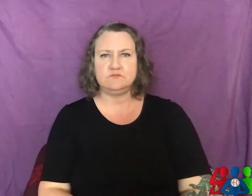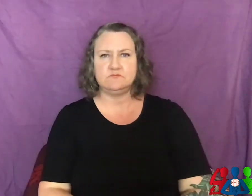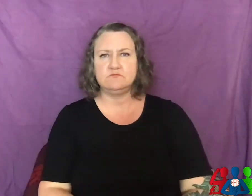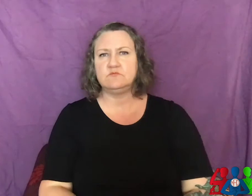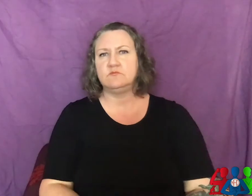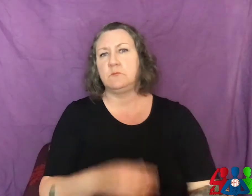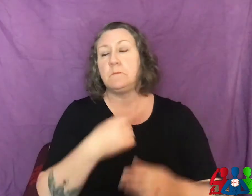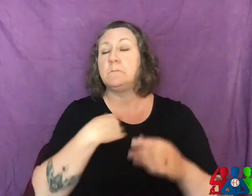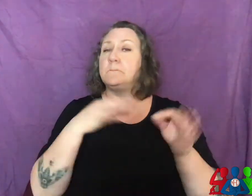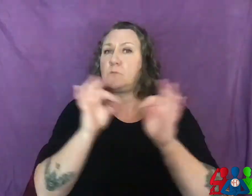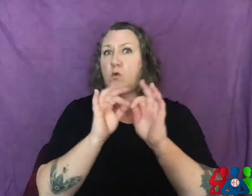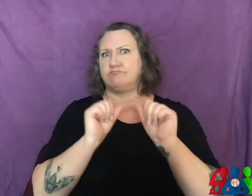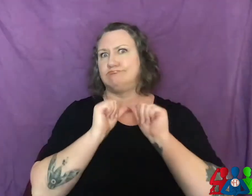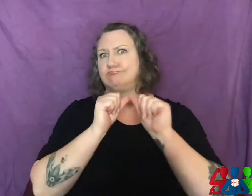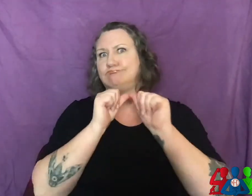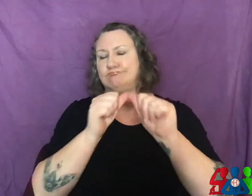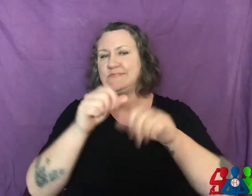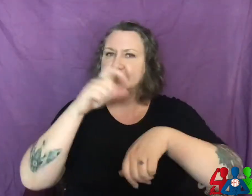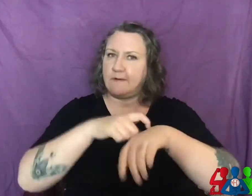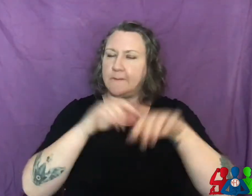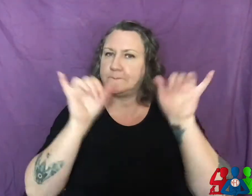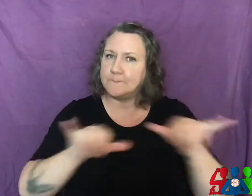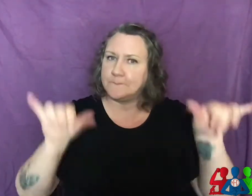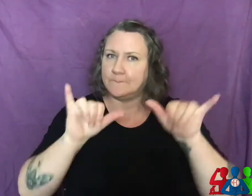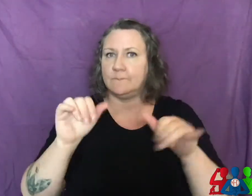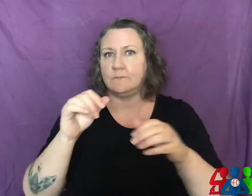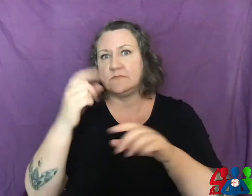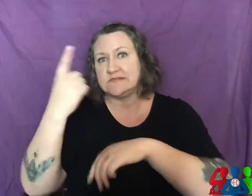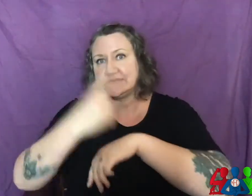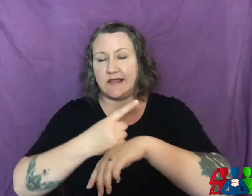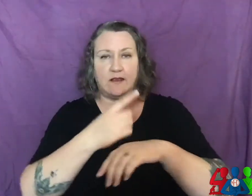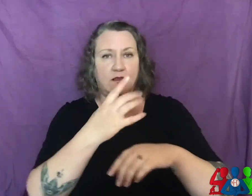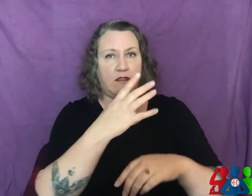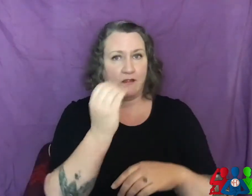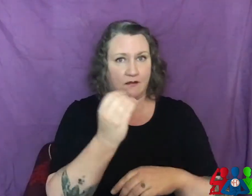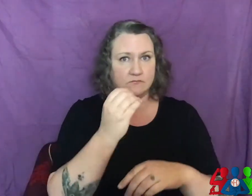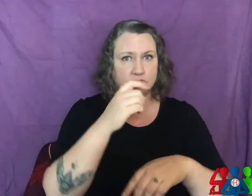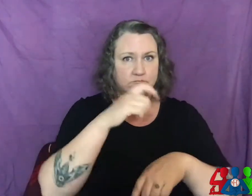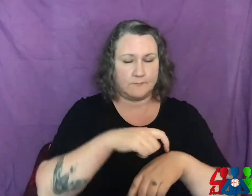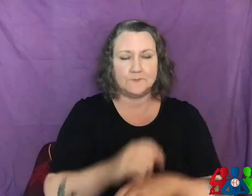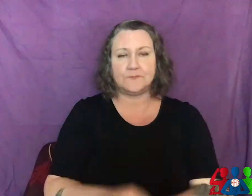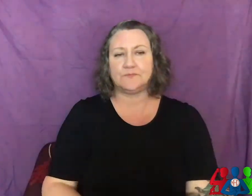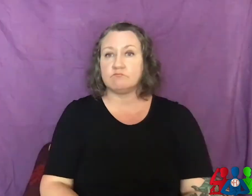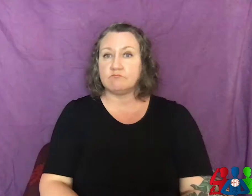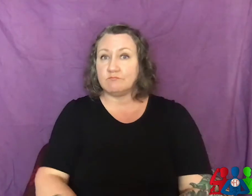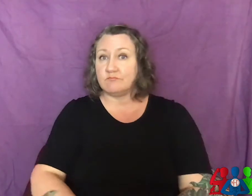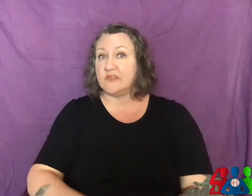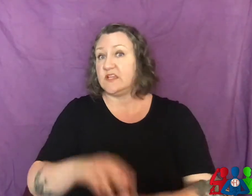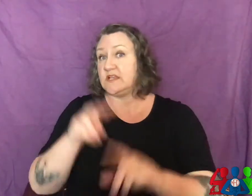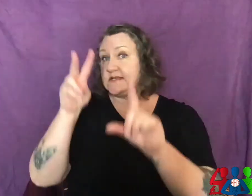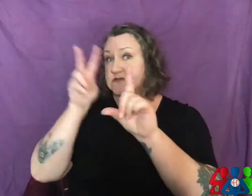at three o'clock in the afternoon. What's important is that you set consistent times,